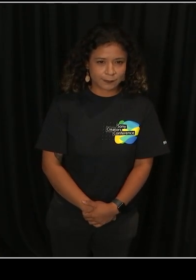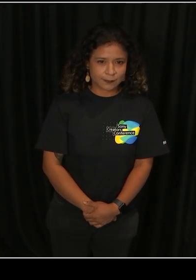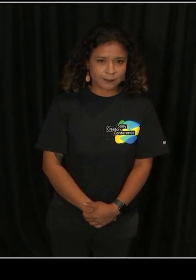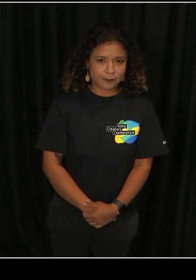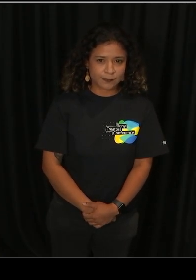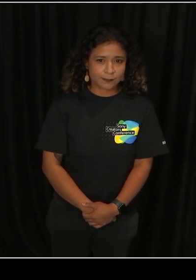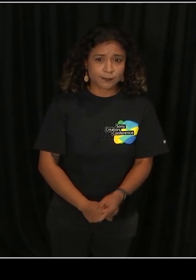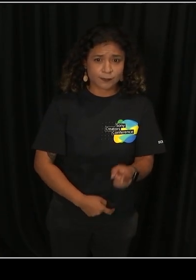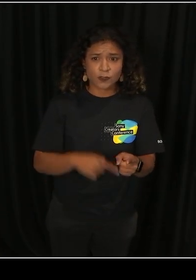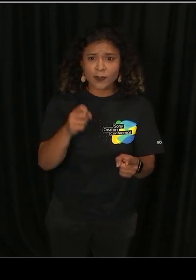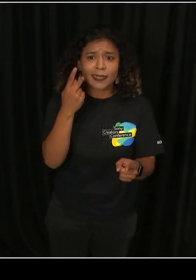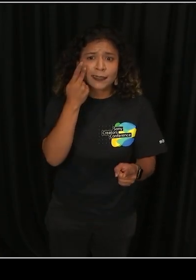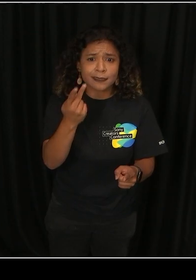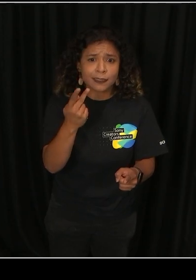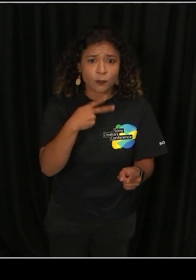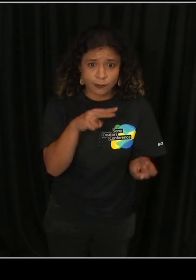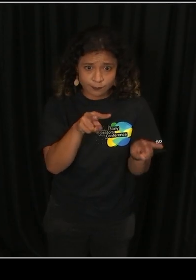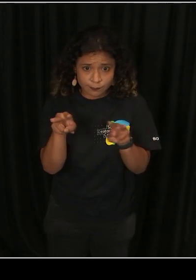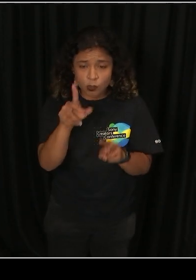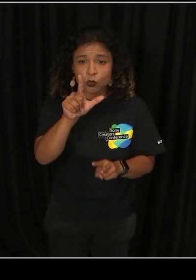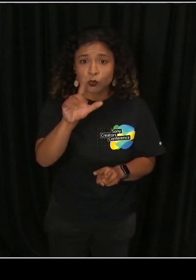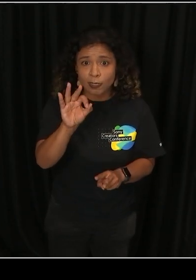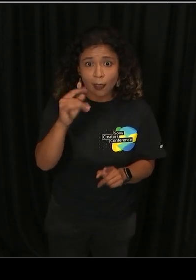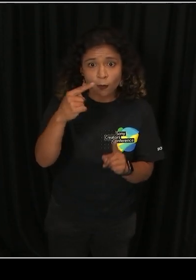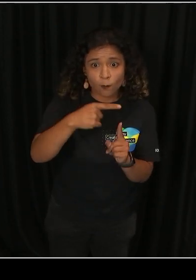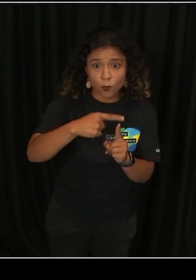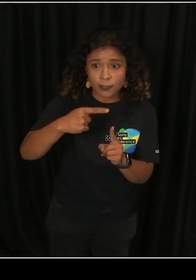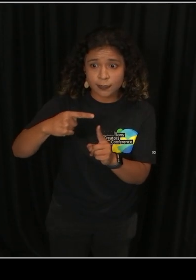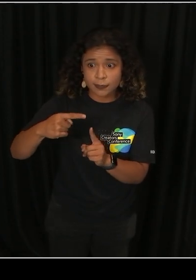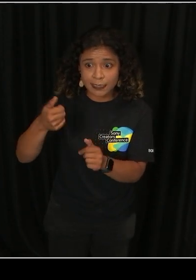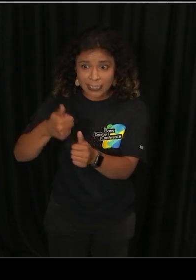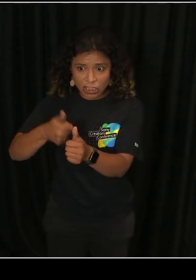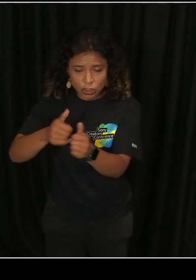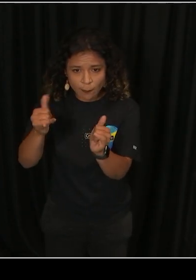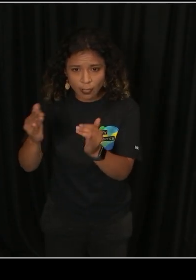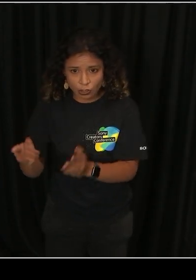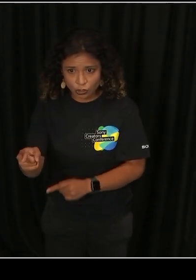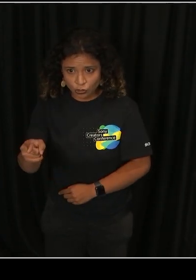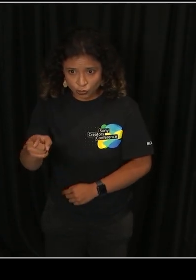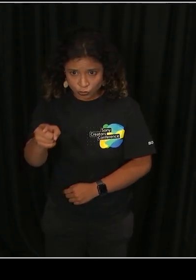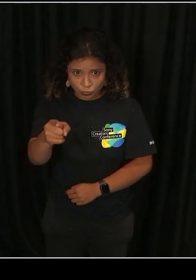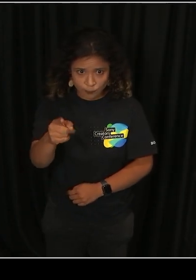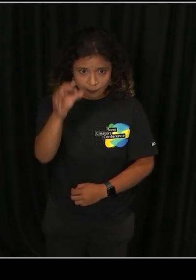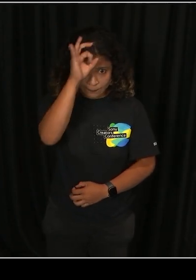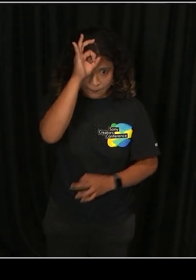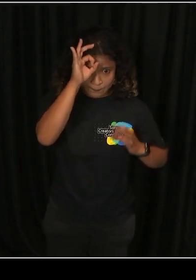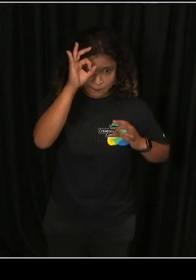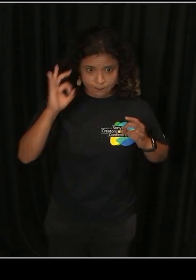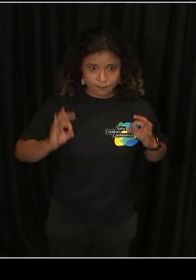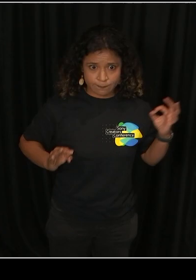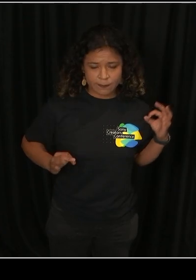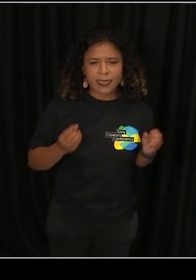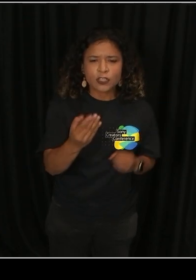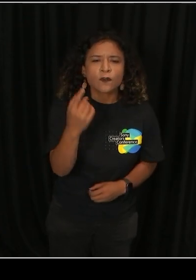So as you can see, we're tracking 29 points on every single player. It gives you an idea of the kind of points to where we're looking at.